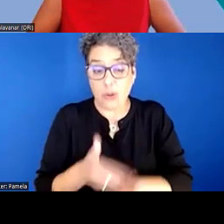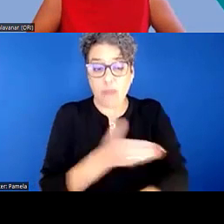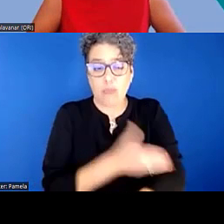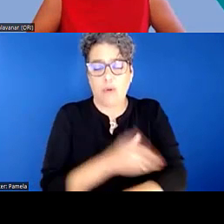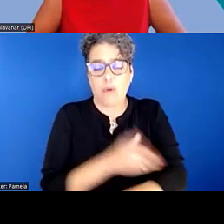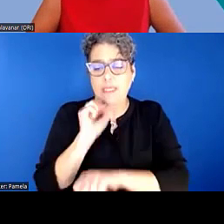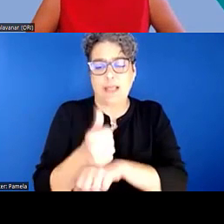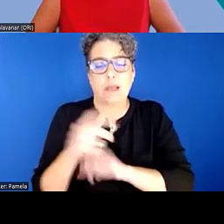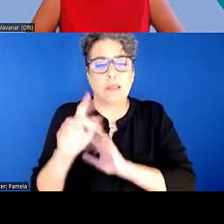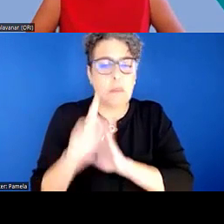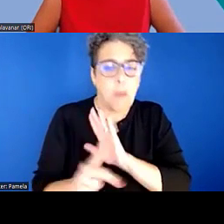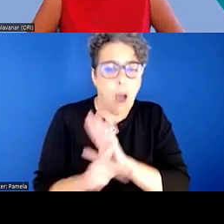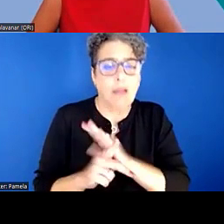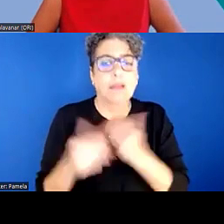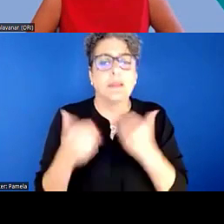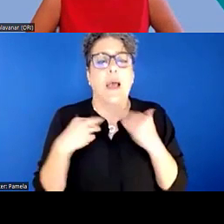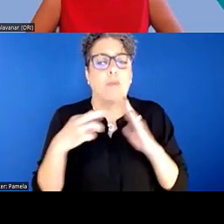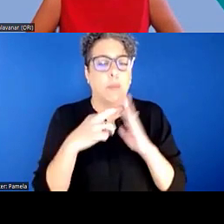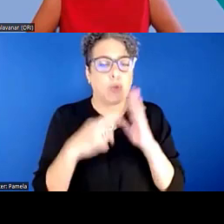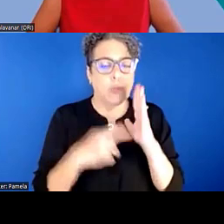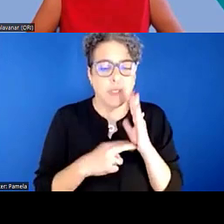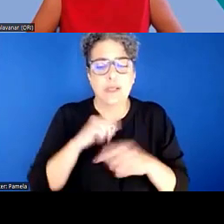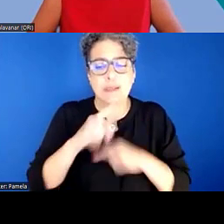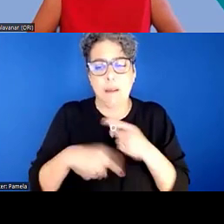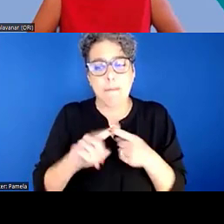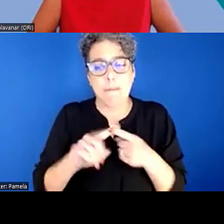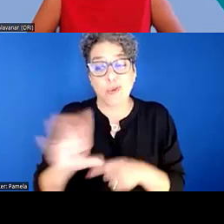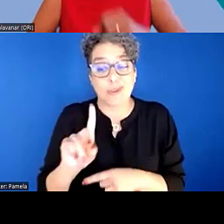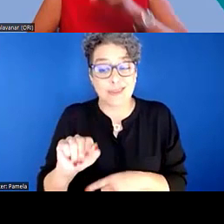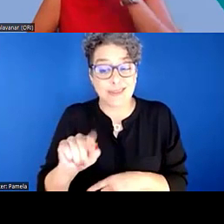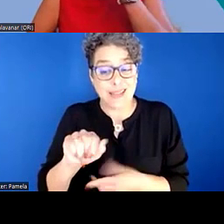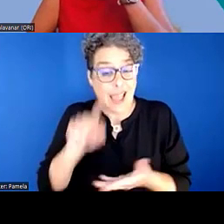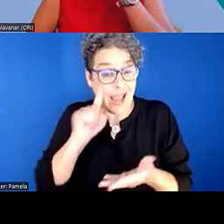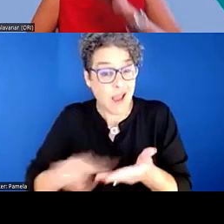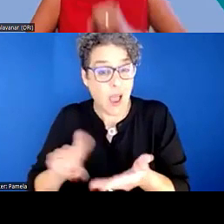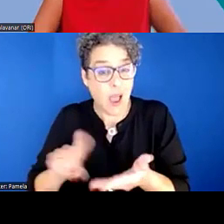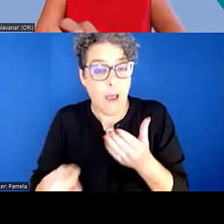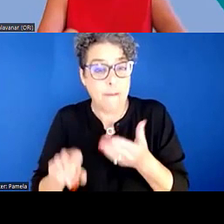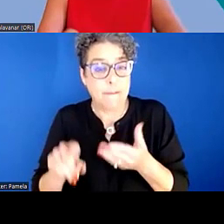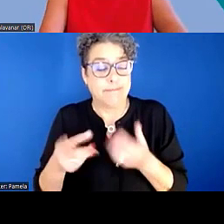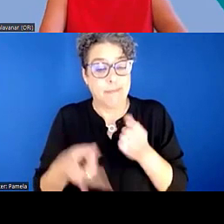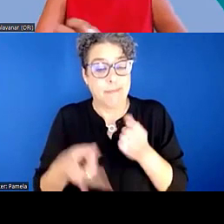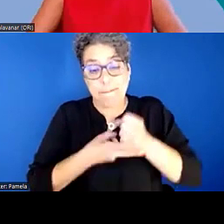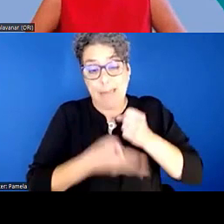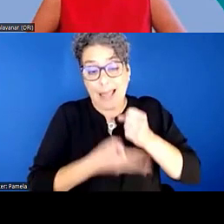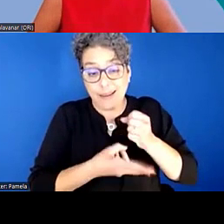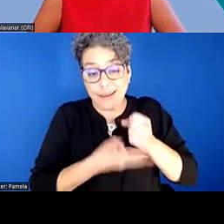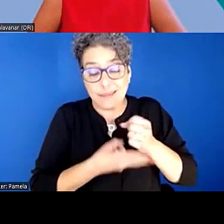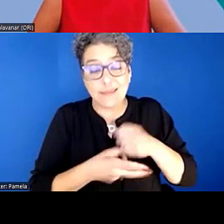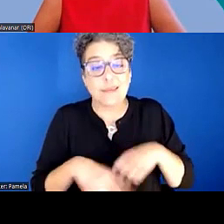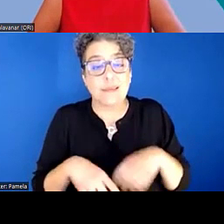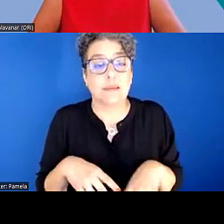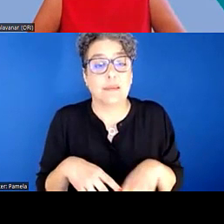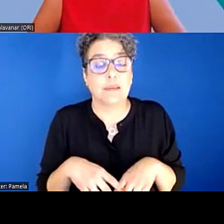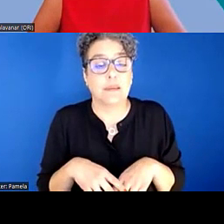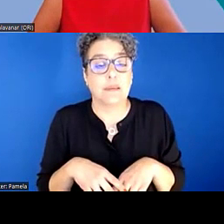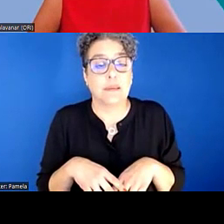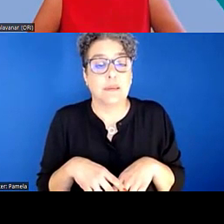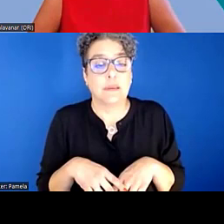to have data maintenance and record keeping